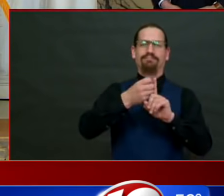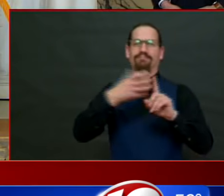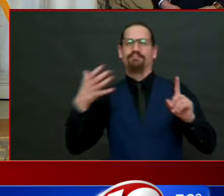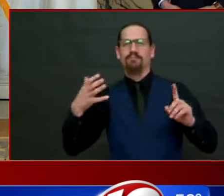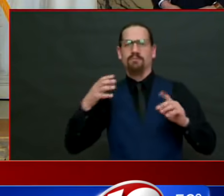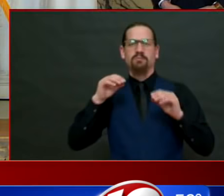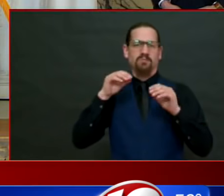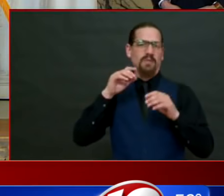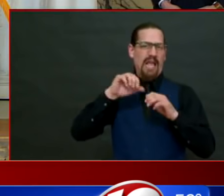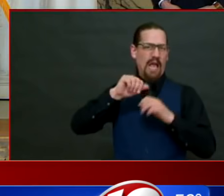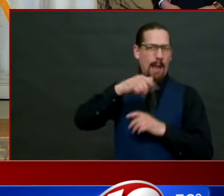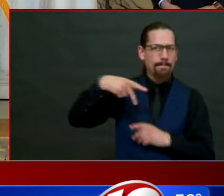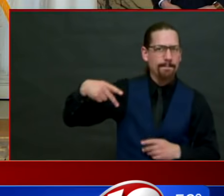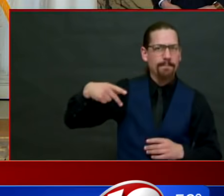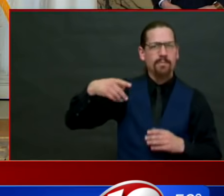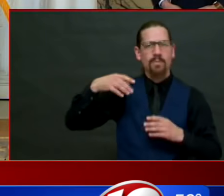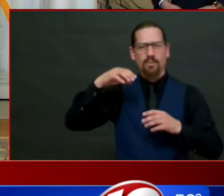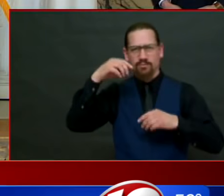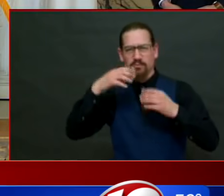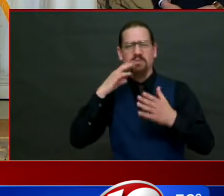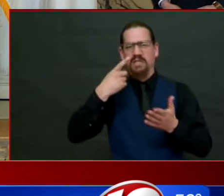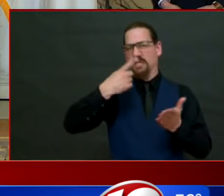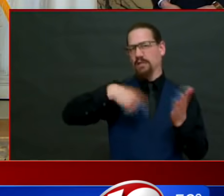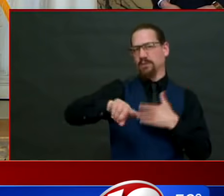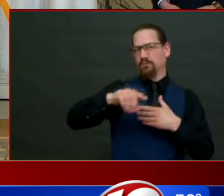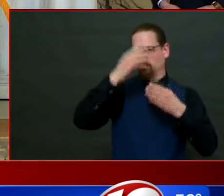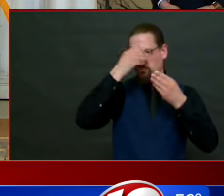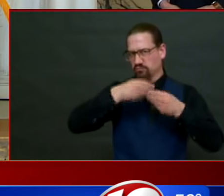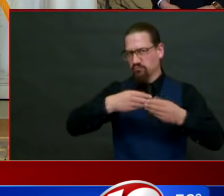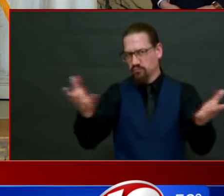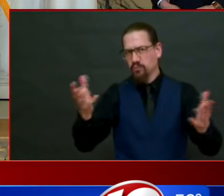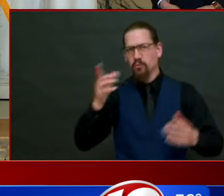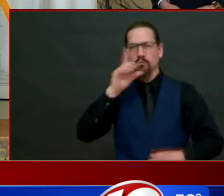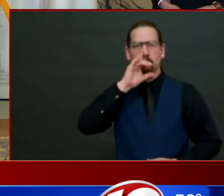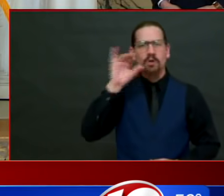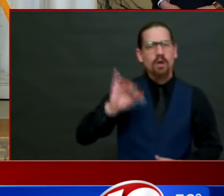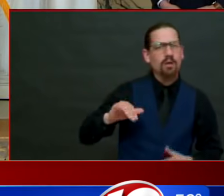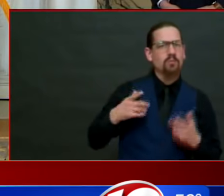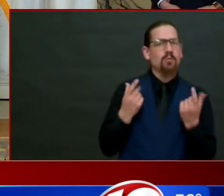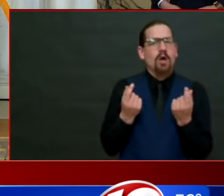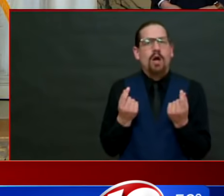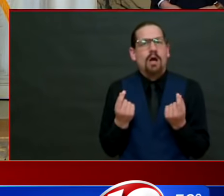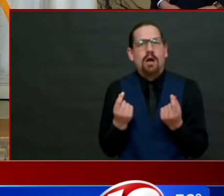NEXT WEEK, I WILL BE BACK WITH MORE INFORMATION ABOUT WHEN THAT WILL ROLLOUT AND WHAT THE FIRST